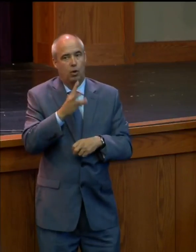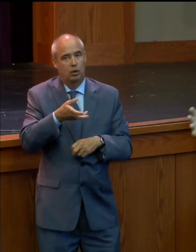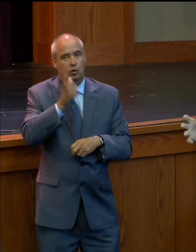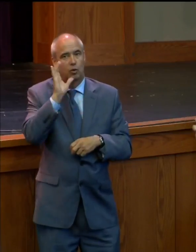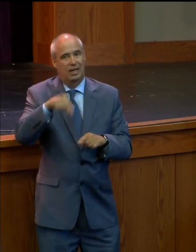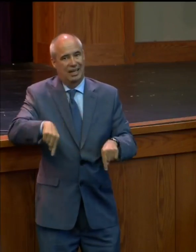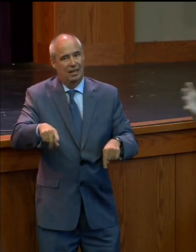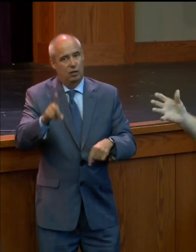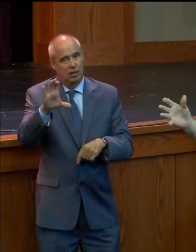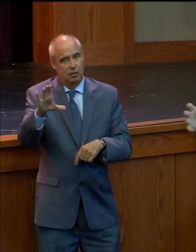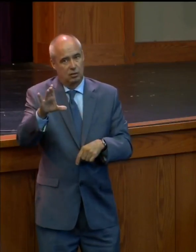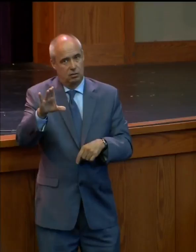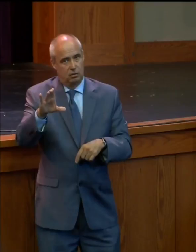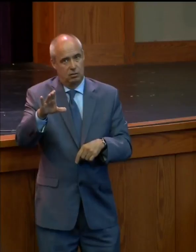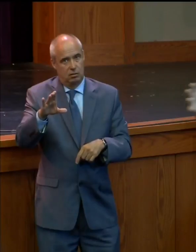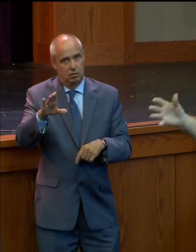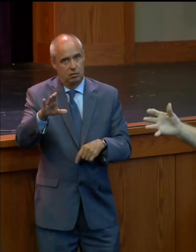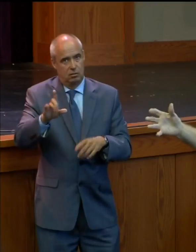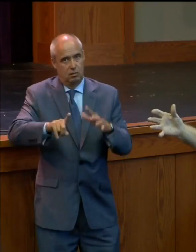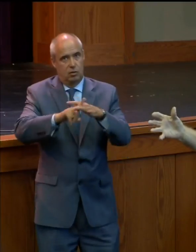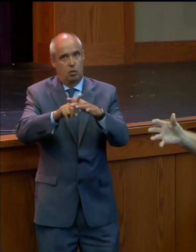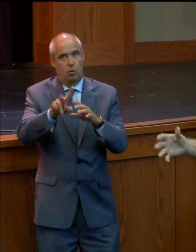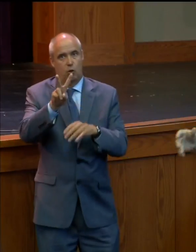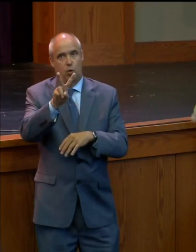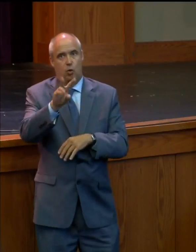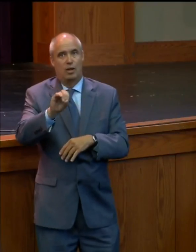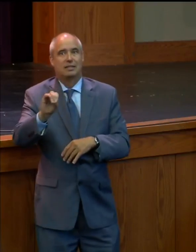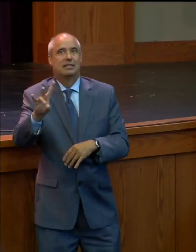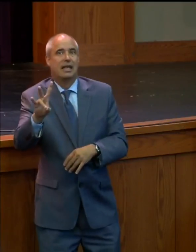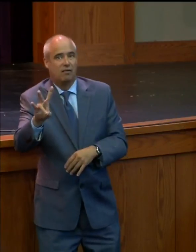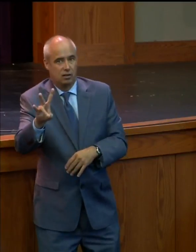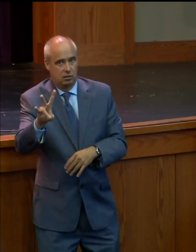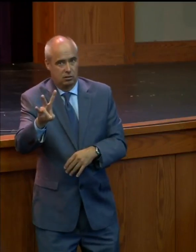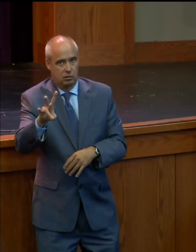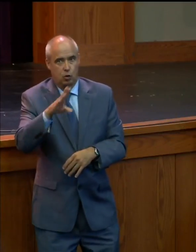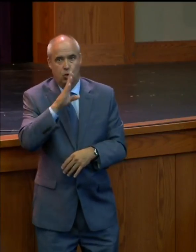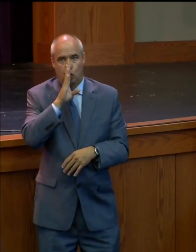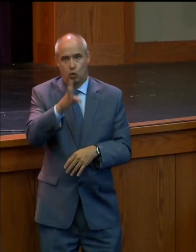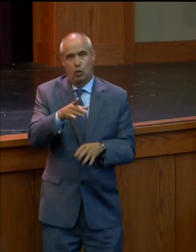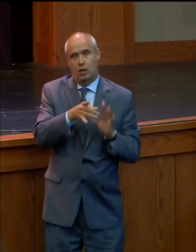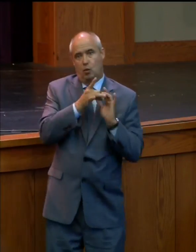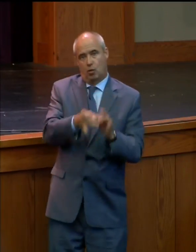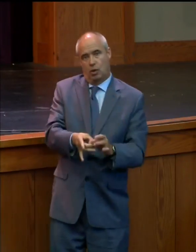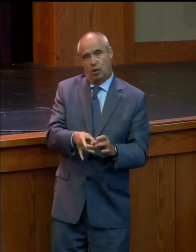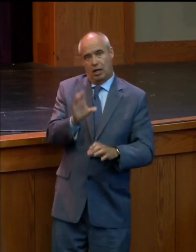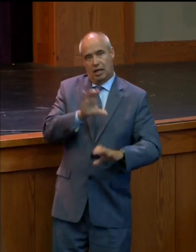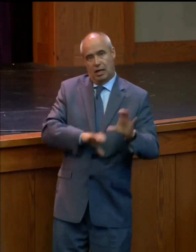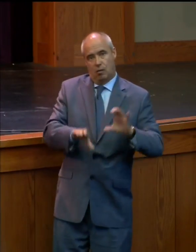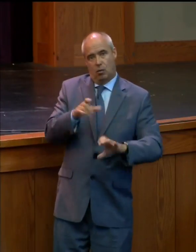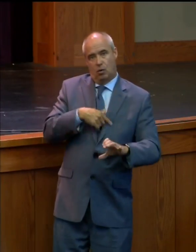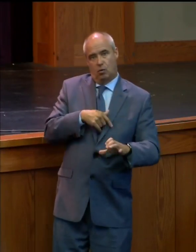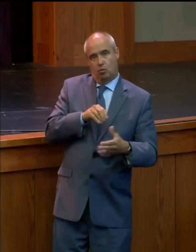CAME TO LIGHT IN 2007. IT IS DIRECTLY RELATED TO THE CHEMICAL WE PUT IN THE WATER TO